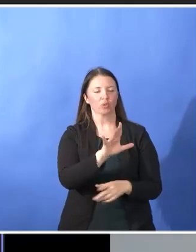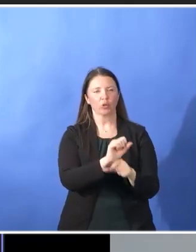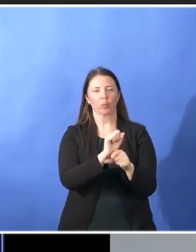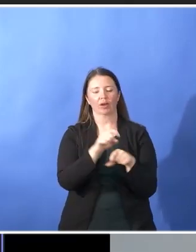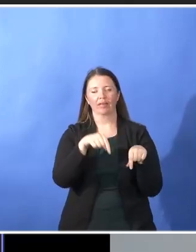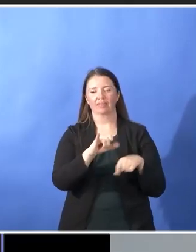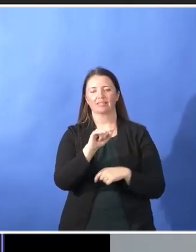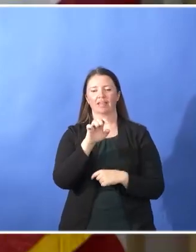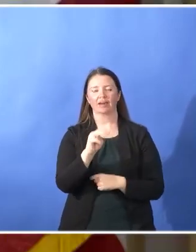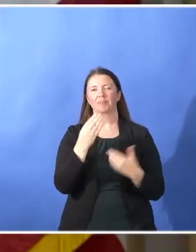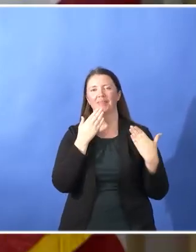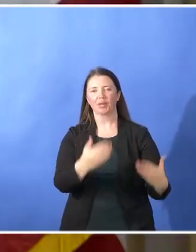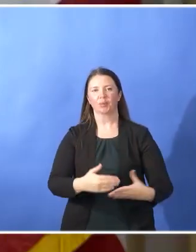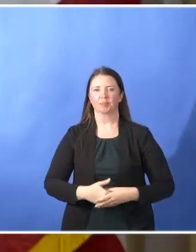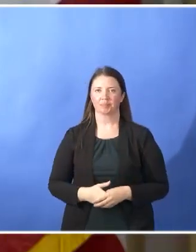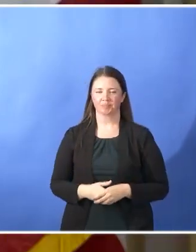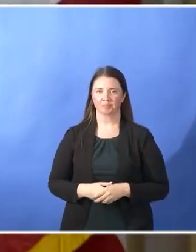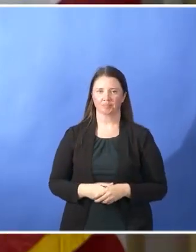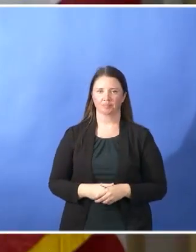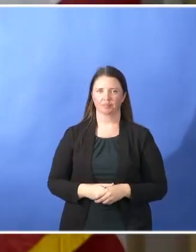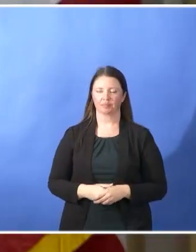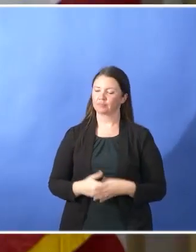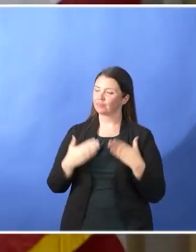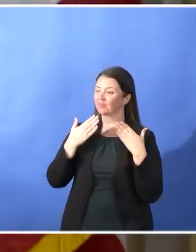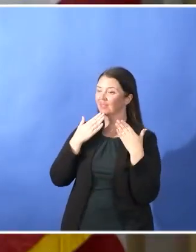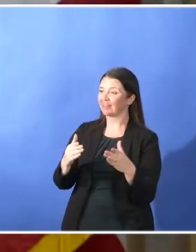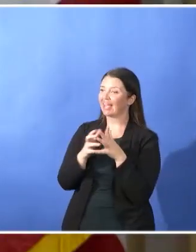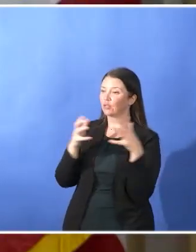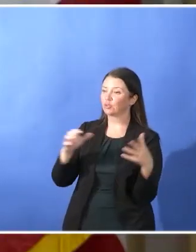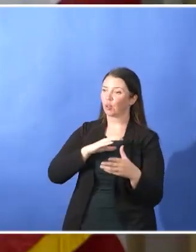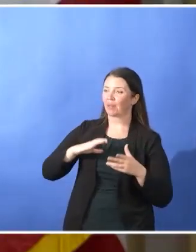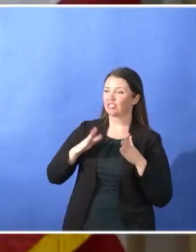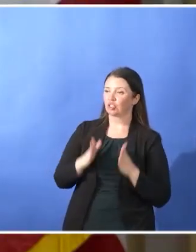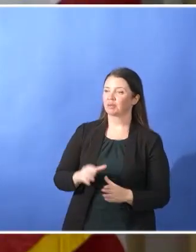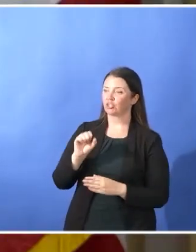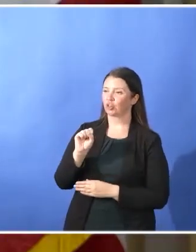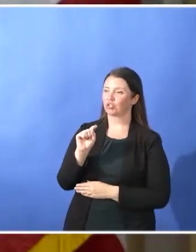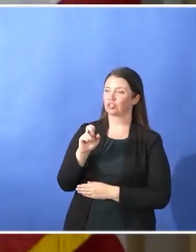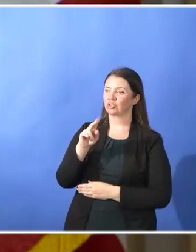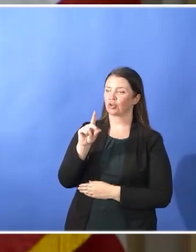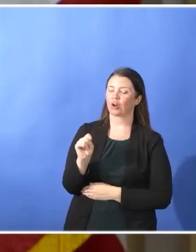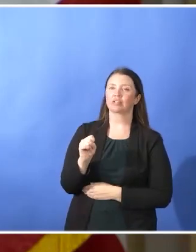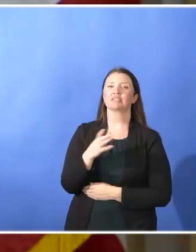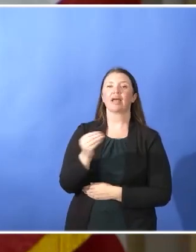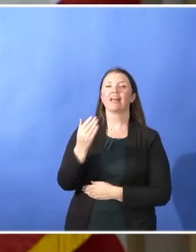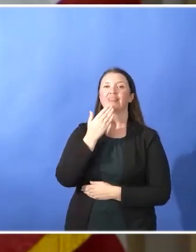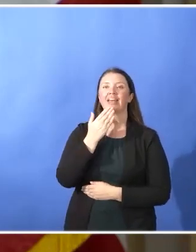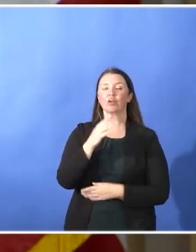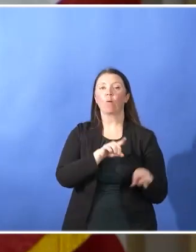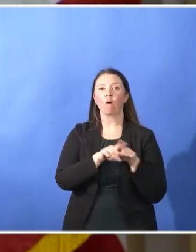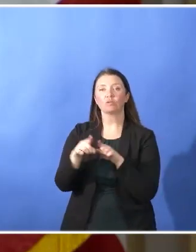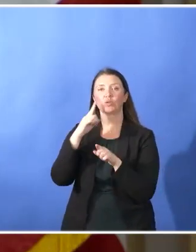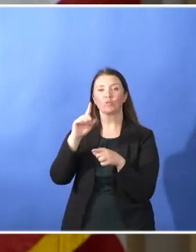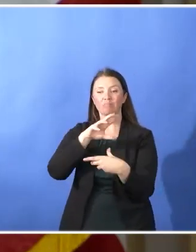THANK YOU, COMMISSIONER STARKS. THANK YOU FOR PARTICIPATING IN OUR OWN HISTORIC FIRST. THIS IS